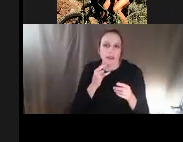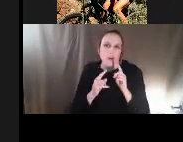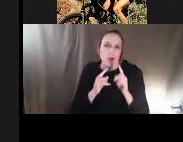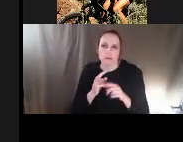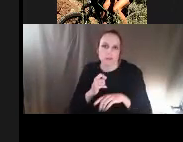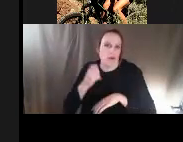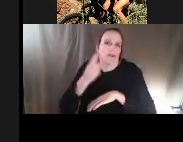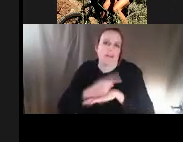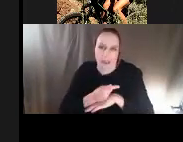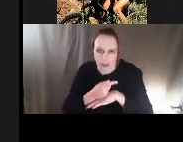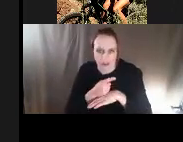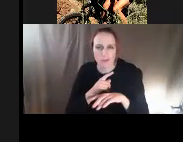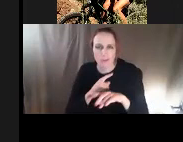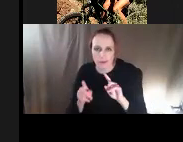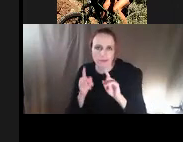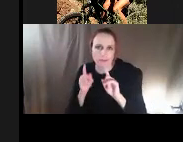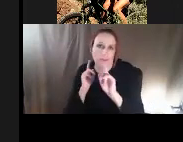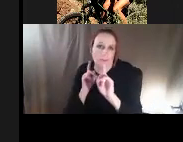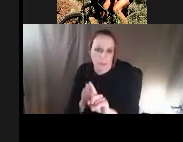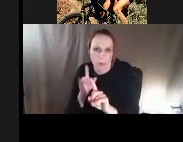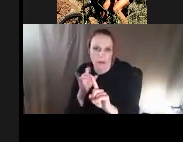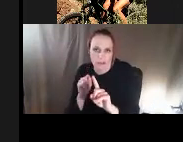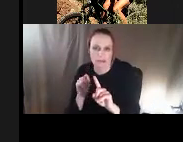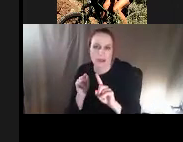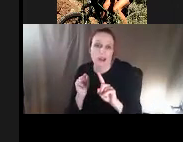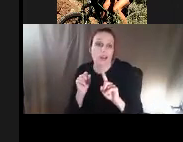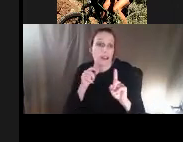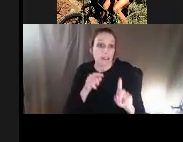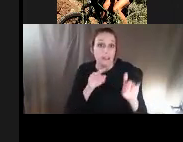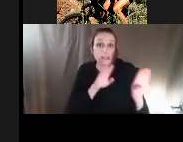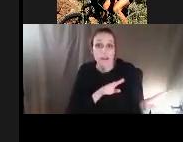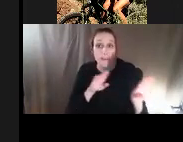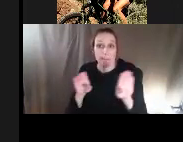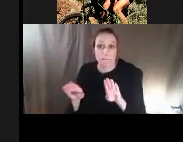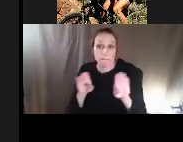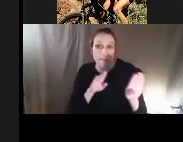interfere with kind of the main goal of helping people, maybe not be as silent and to recognize